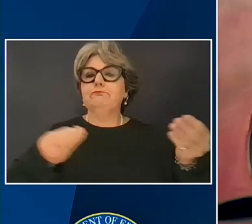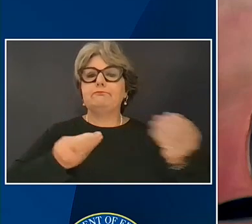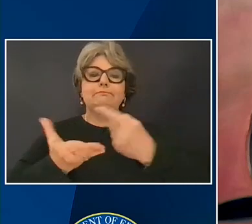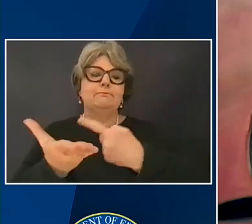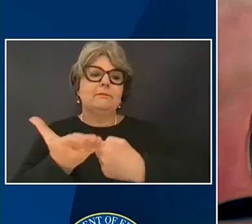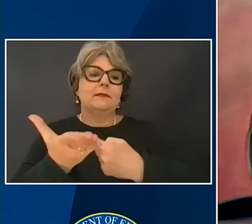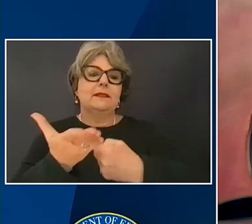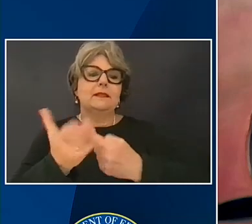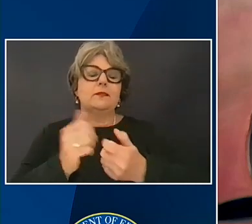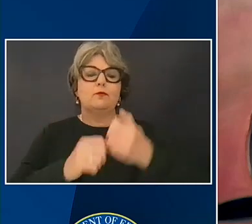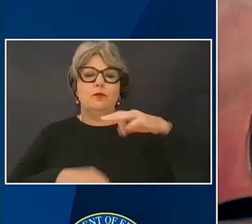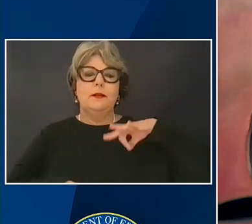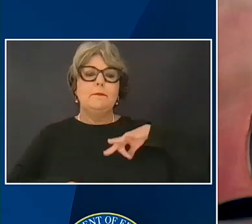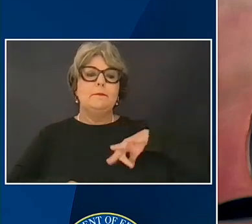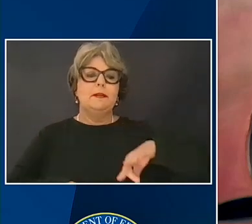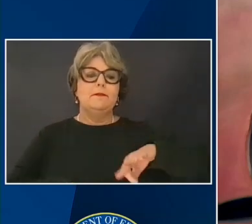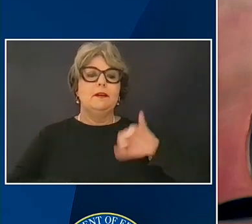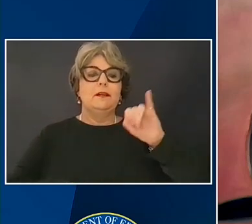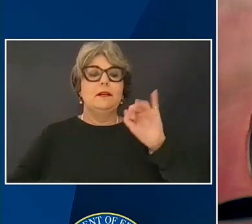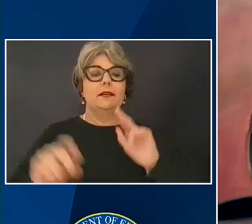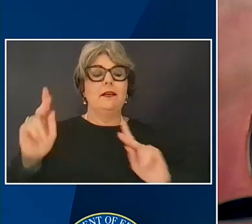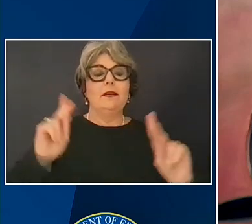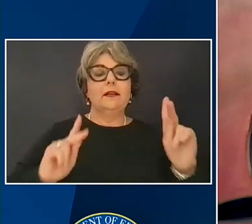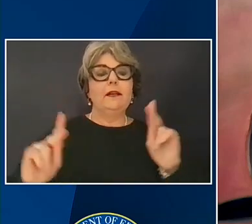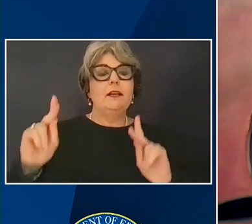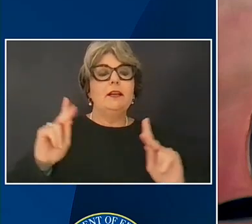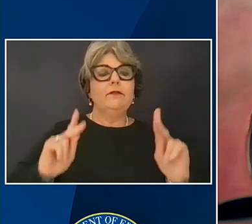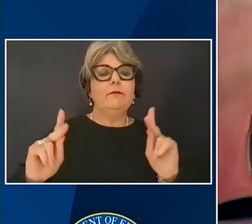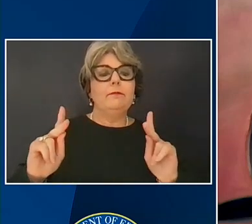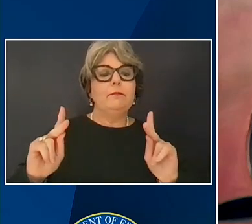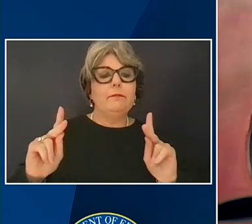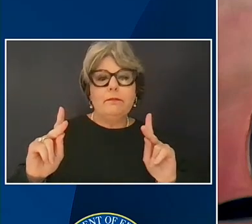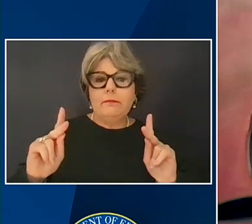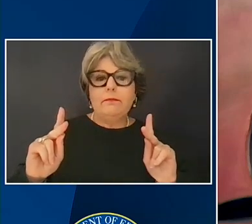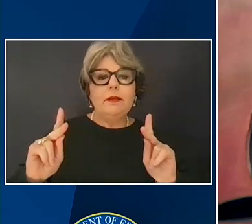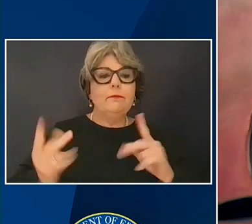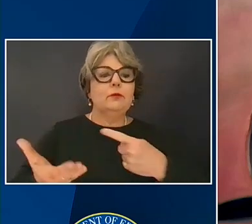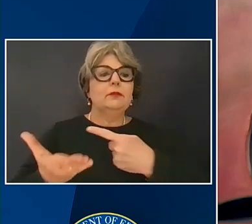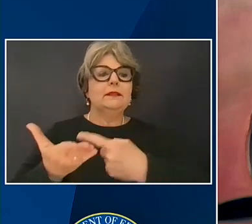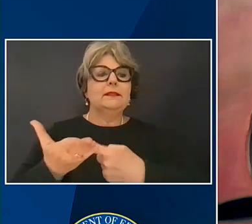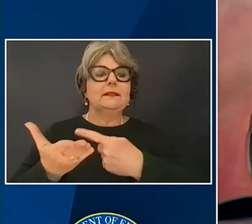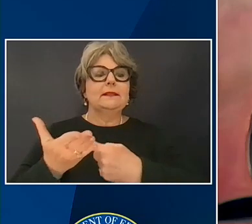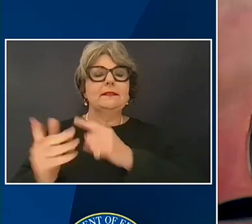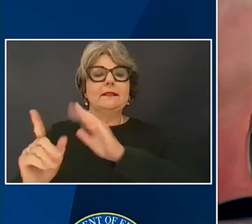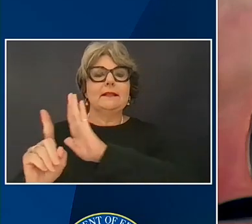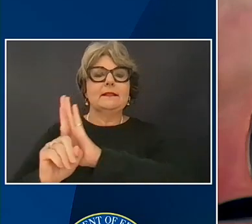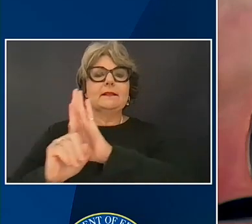helpful if people just discussed their viewpoints as we go through provisions